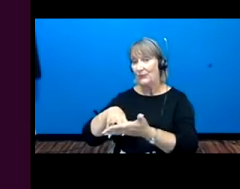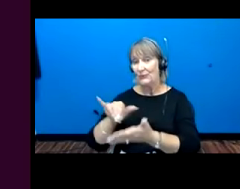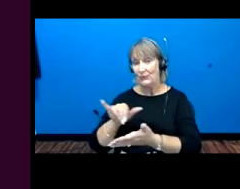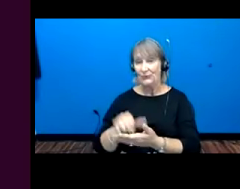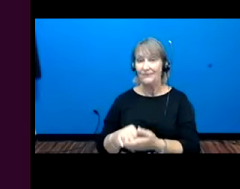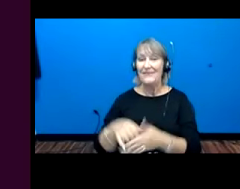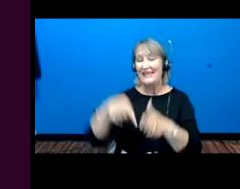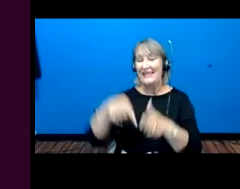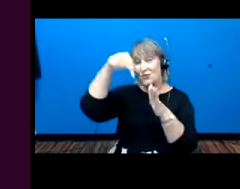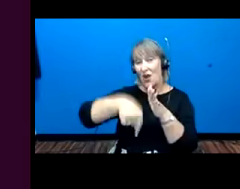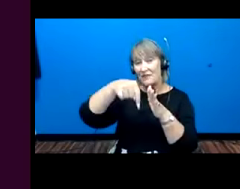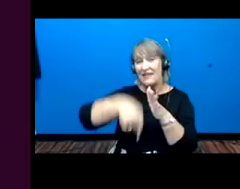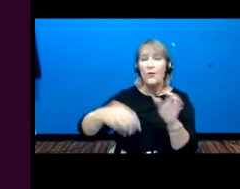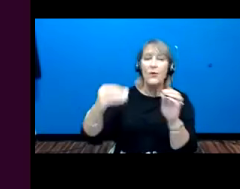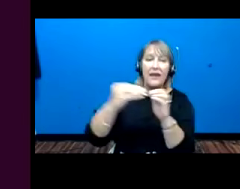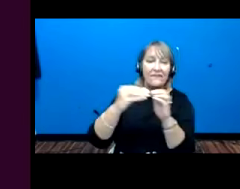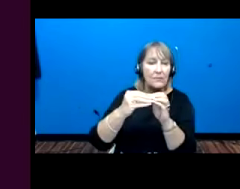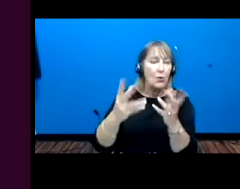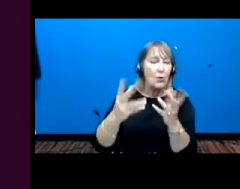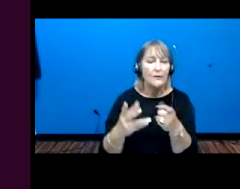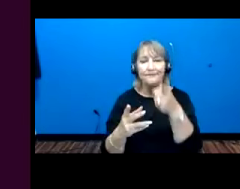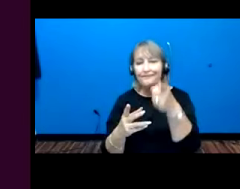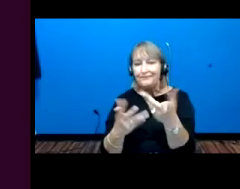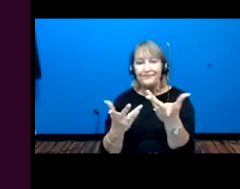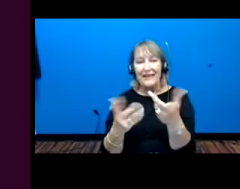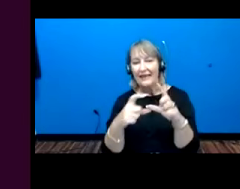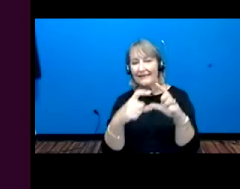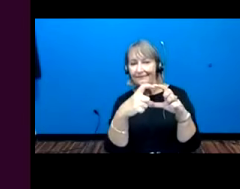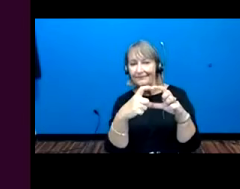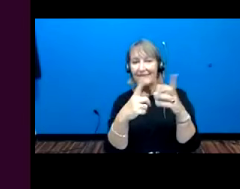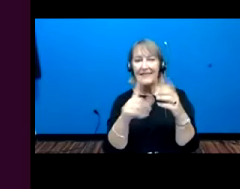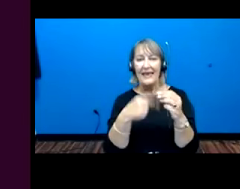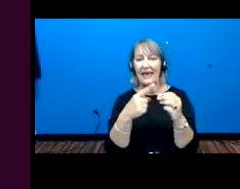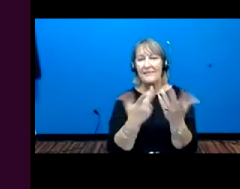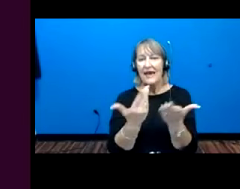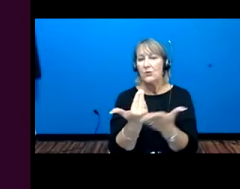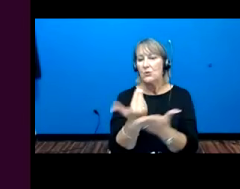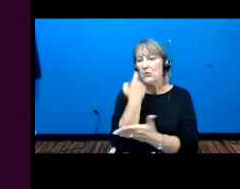So we've got updated related articles and updates. You can see here, this is the article